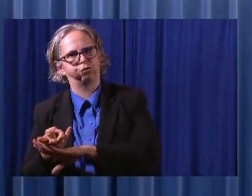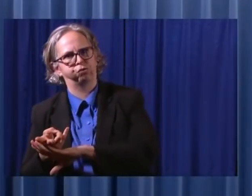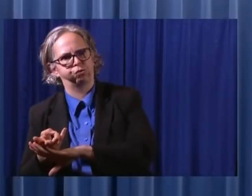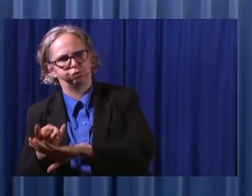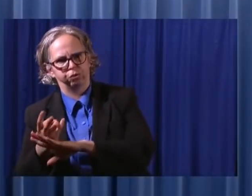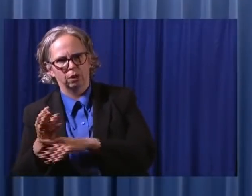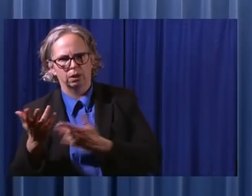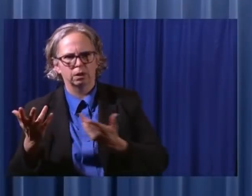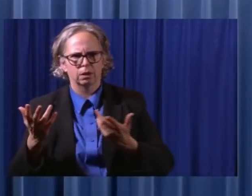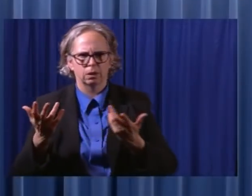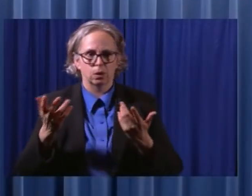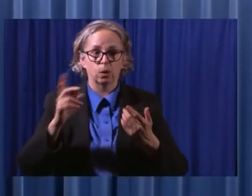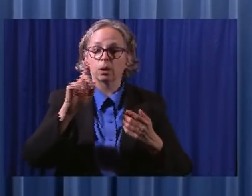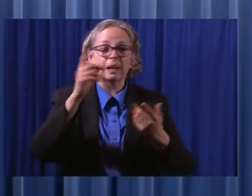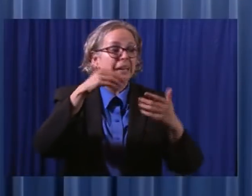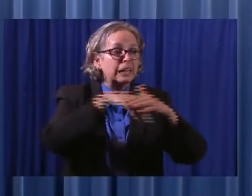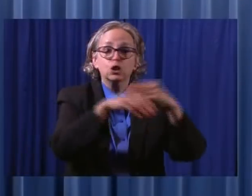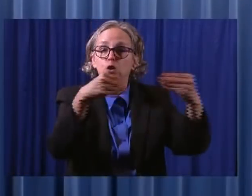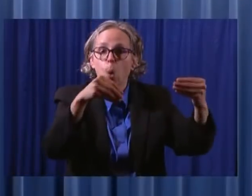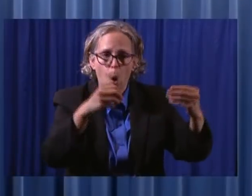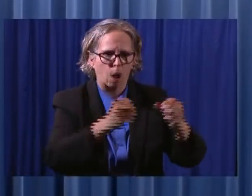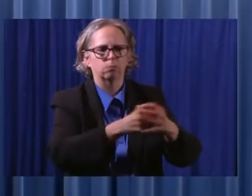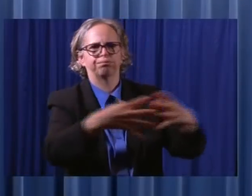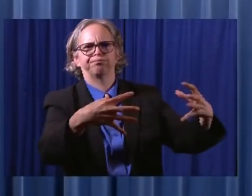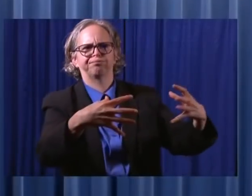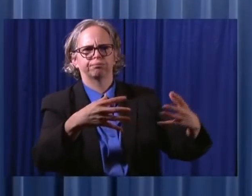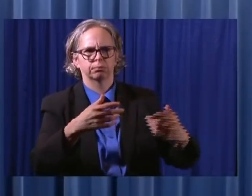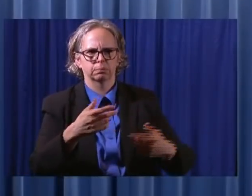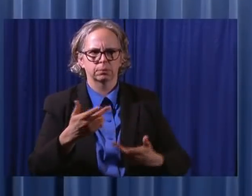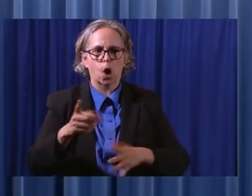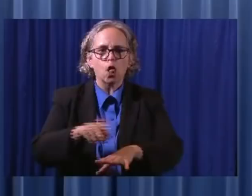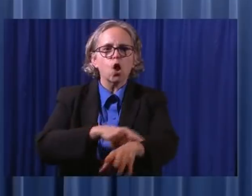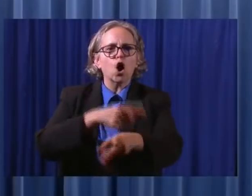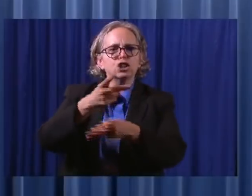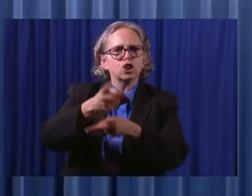BEDS AND I SEE YOU HAVE DOUBLED SINCE THE SECOND WEEK OF JUNE.